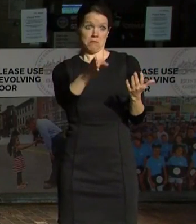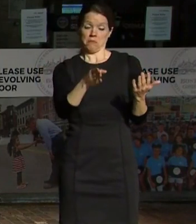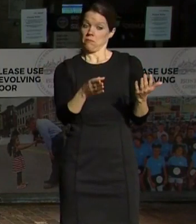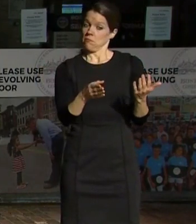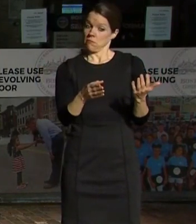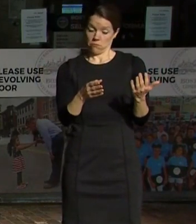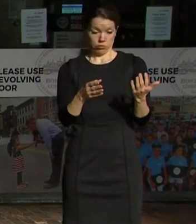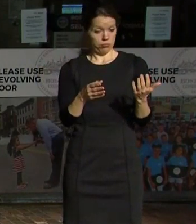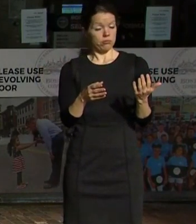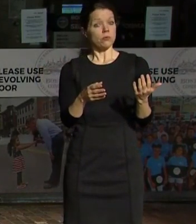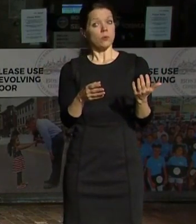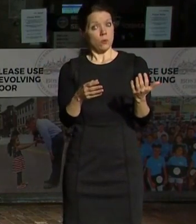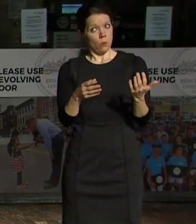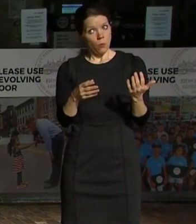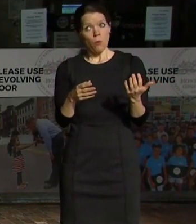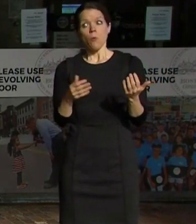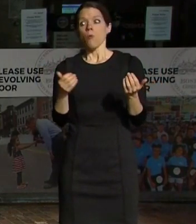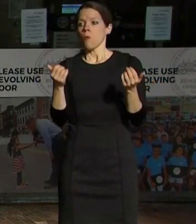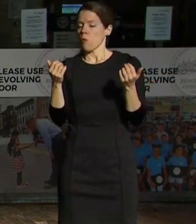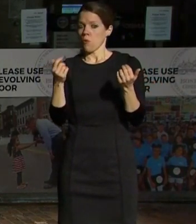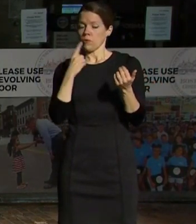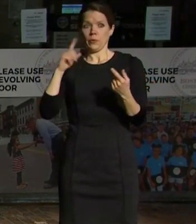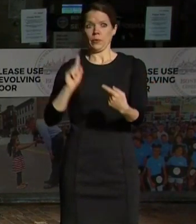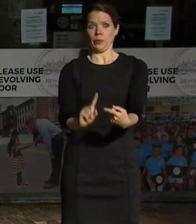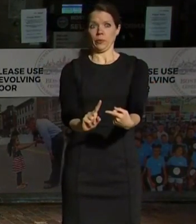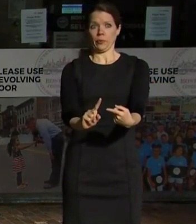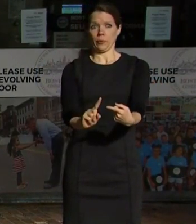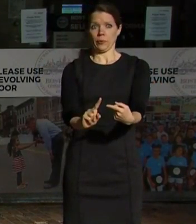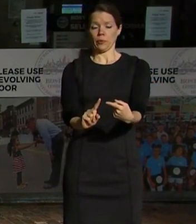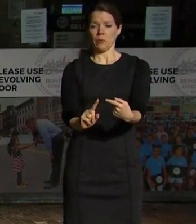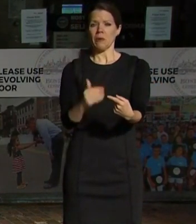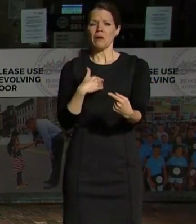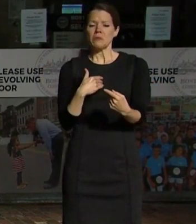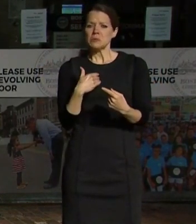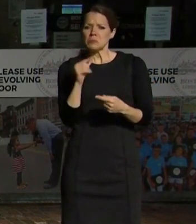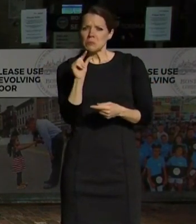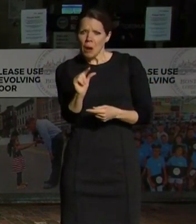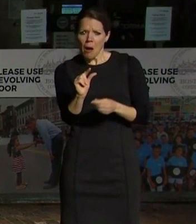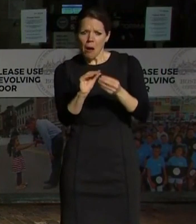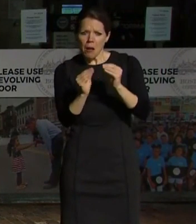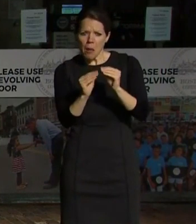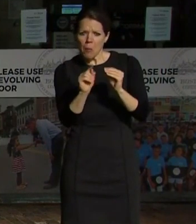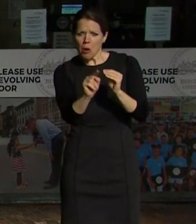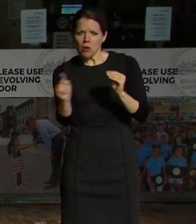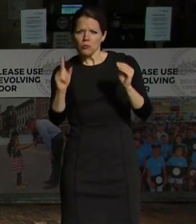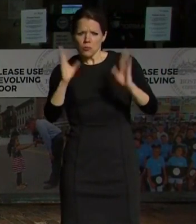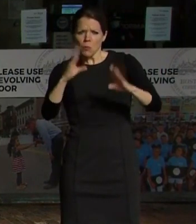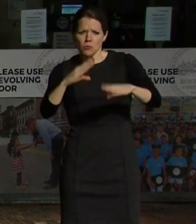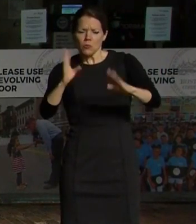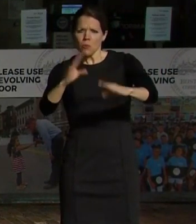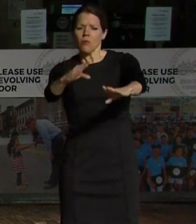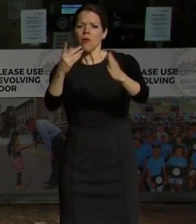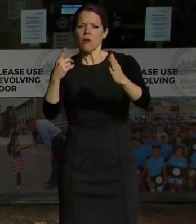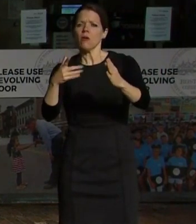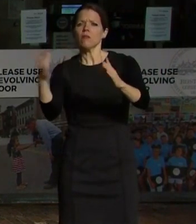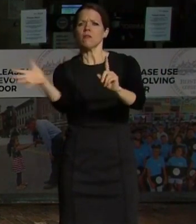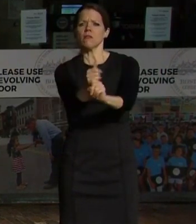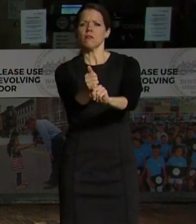TIME? I CAN TELL YOU RIGHT NOW WITHOUT HESITATION OR RESERVATION, MOST OF THE